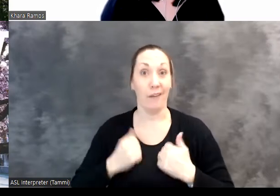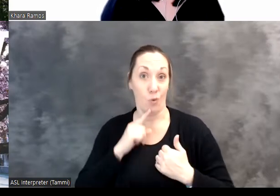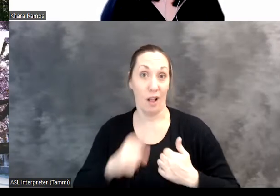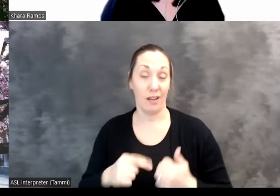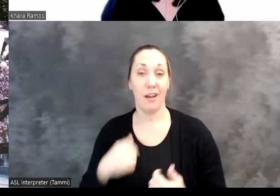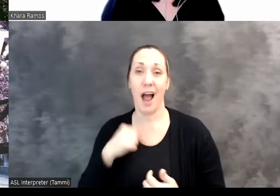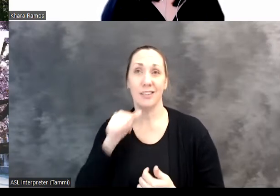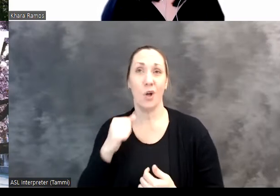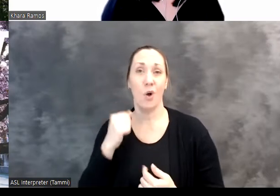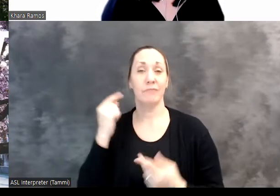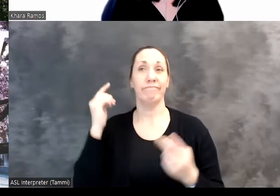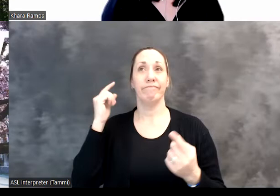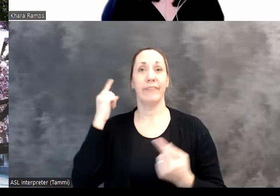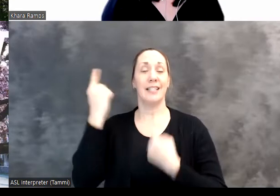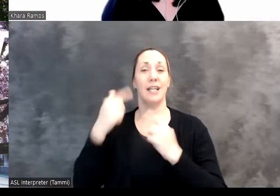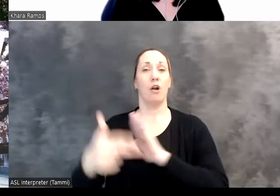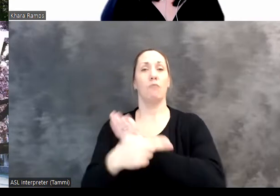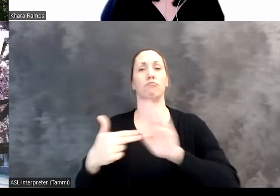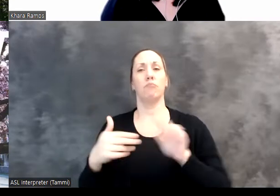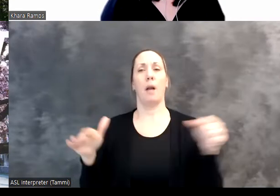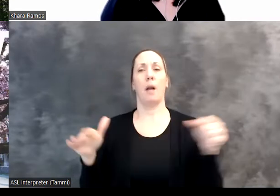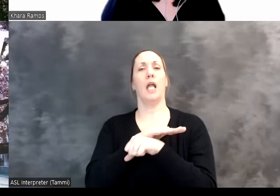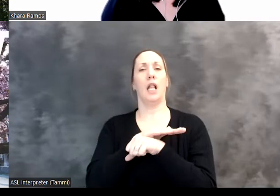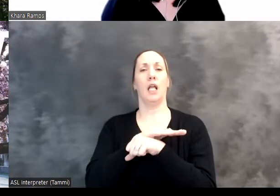has had functional impairments,